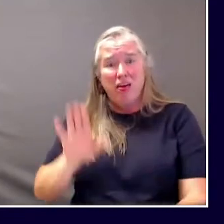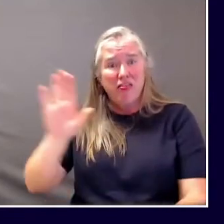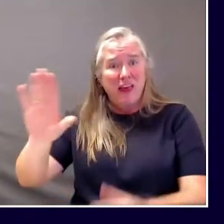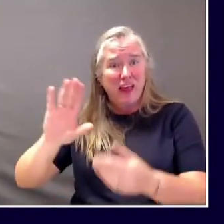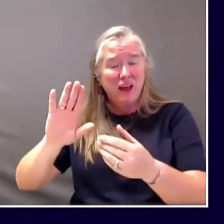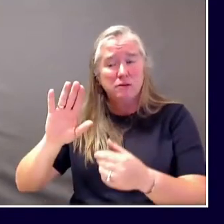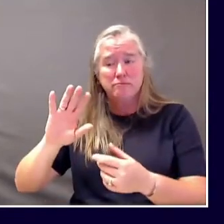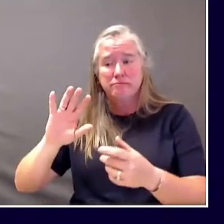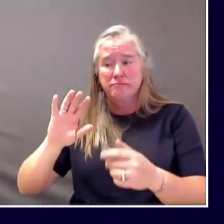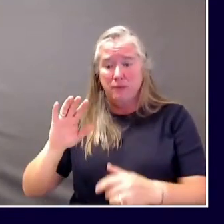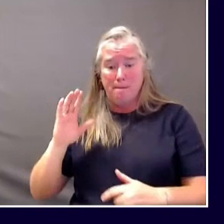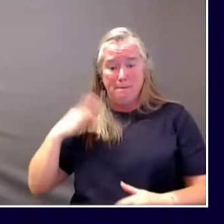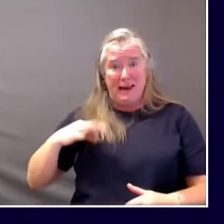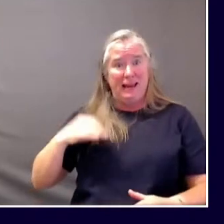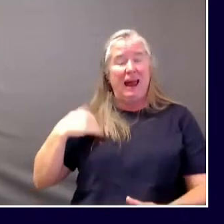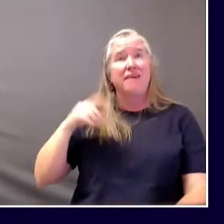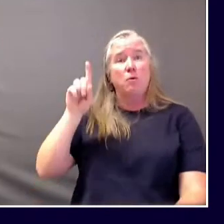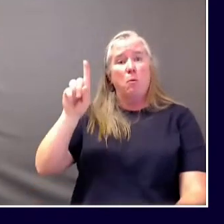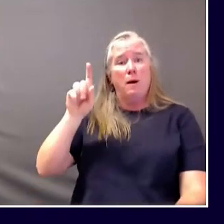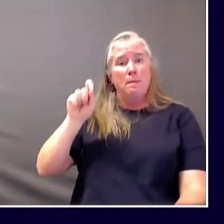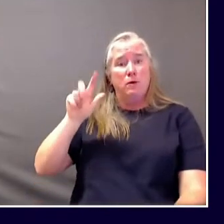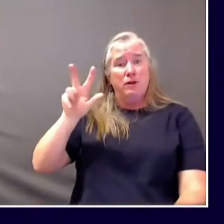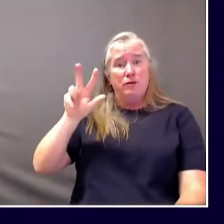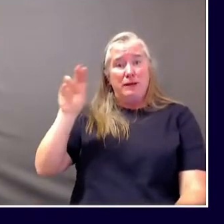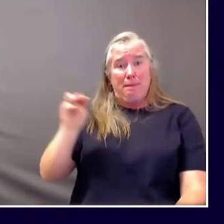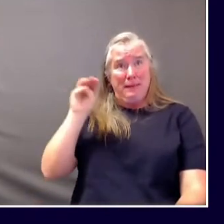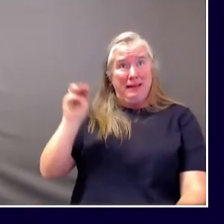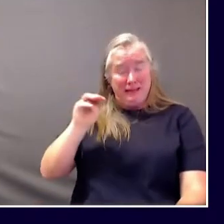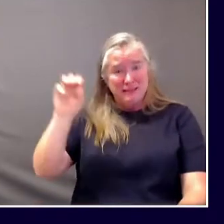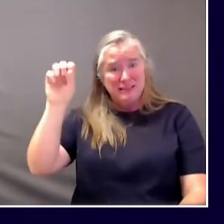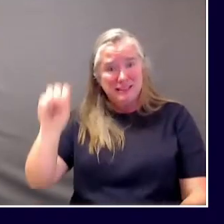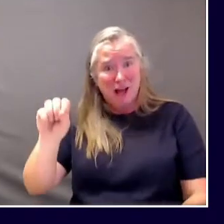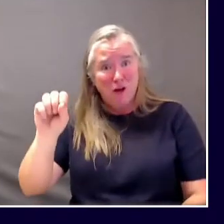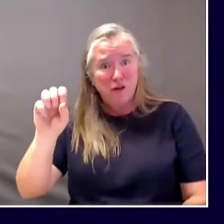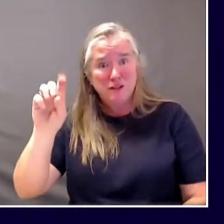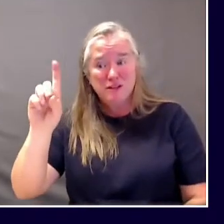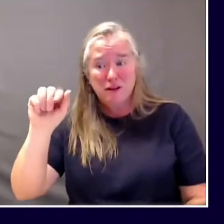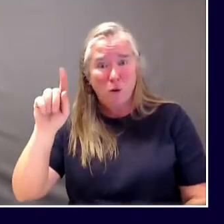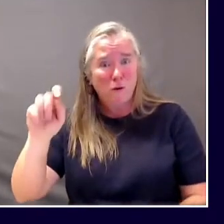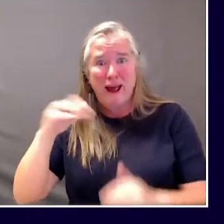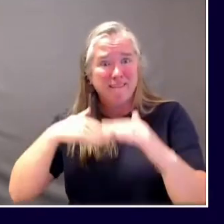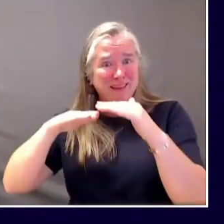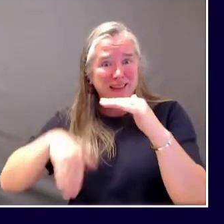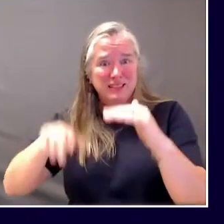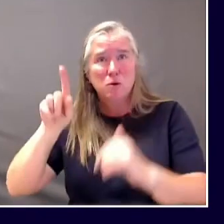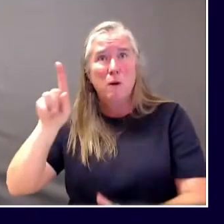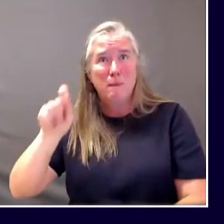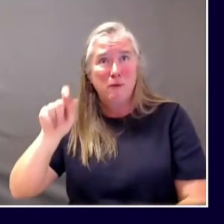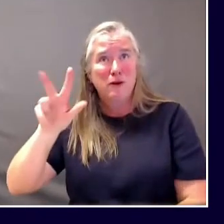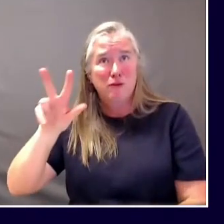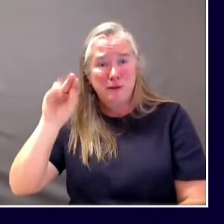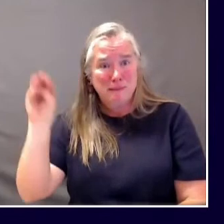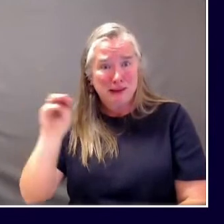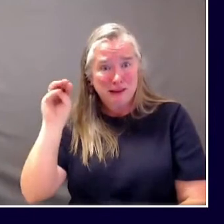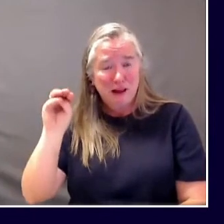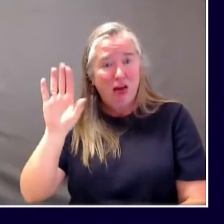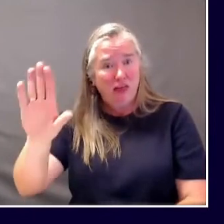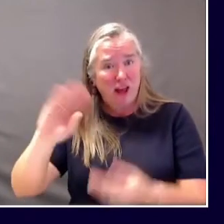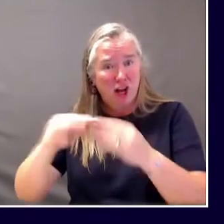I don't know what she's doing in her state she doesn't ask for our advice